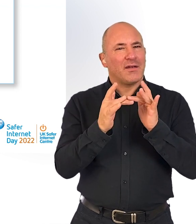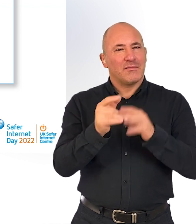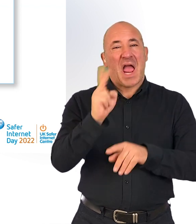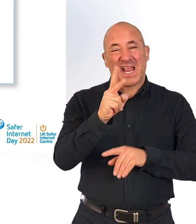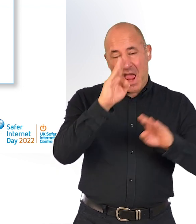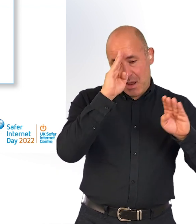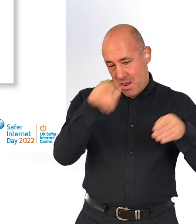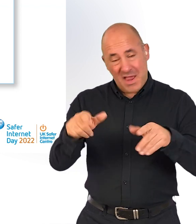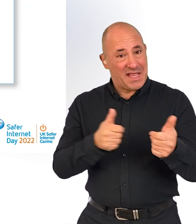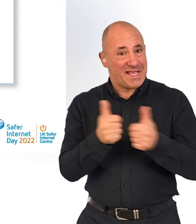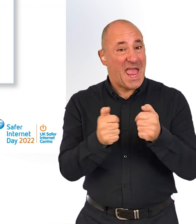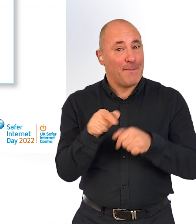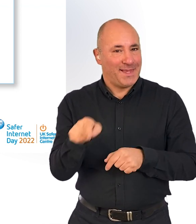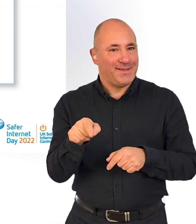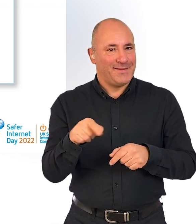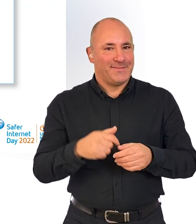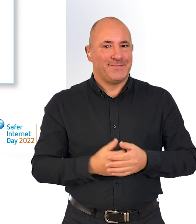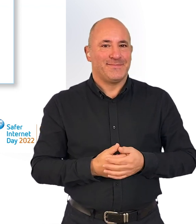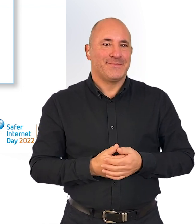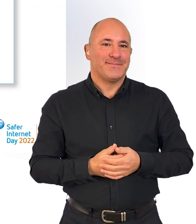again with a focus on gaming spaces.